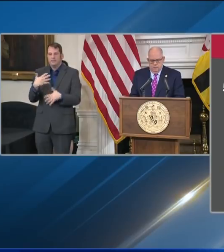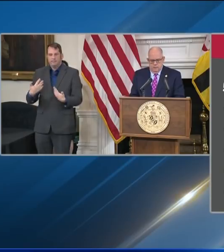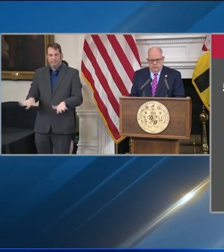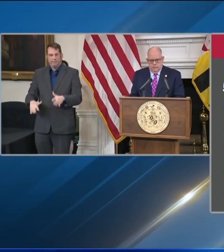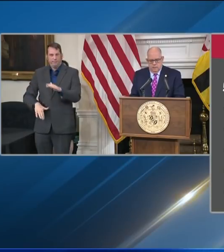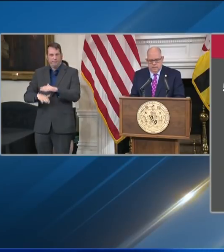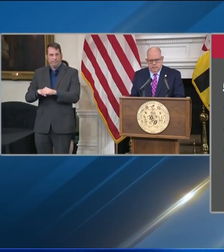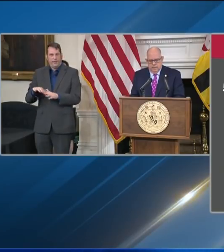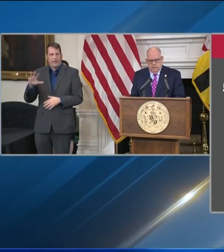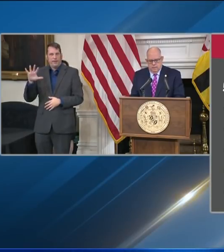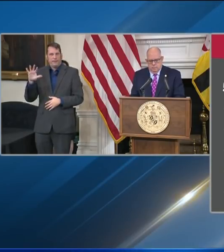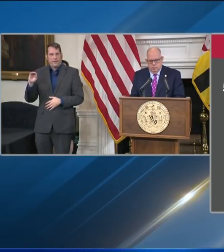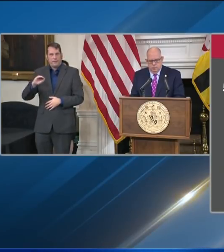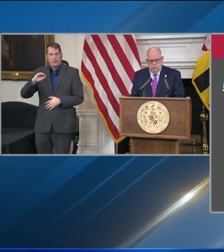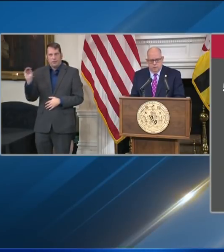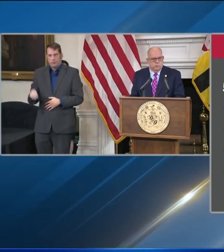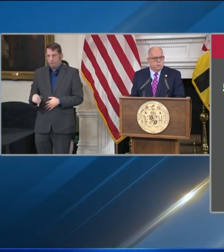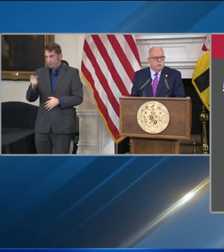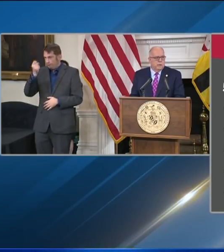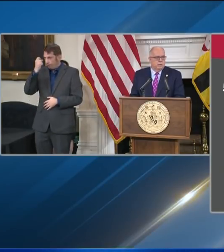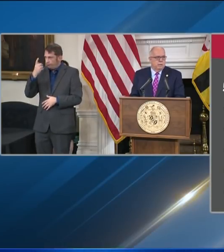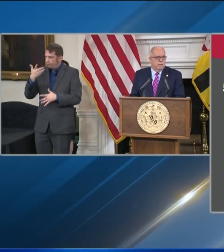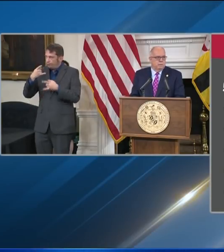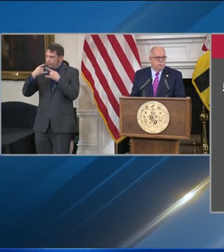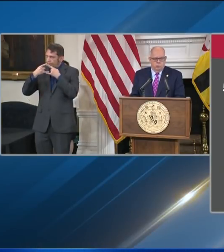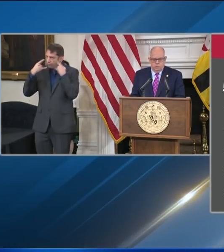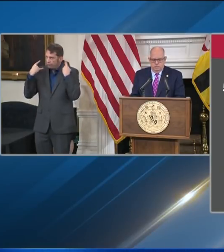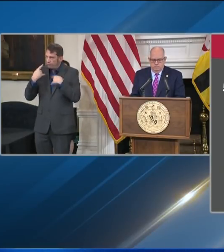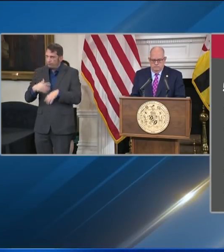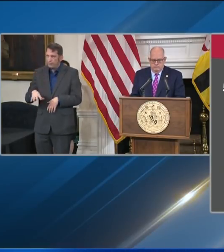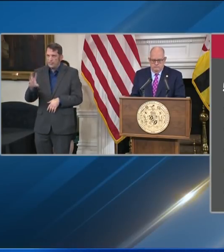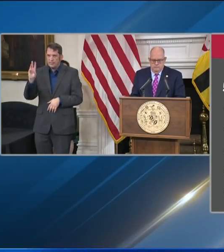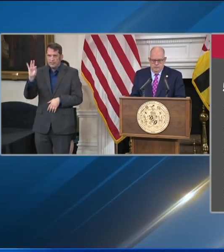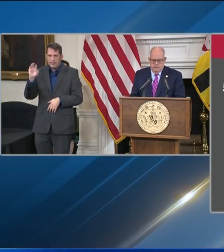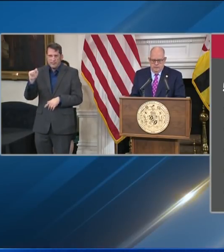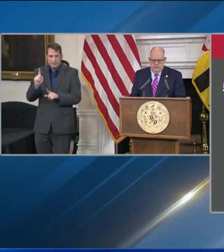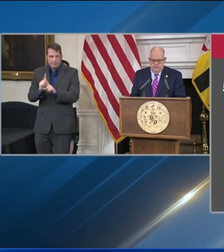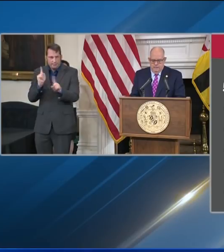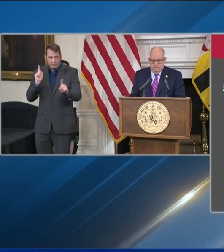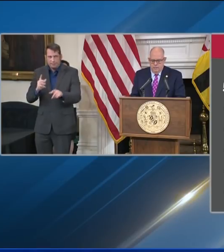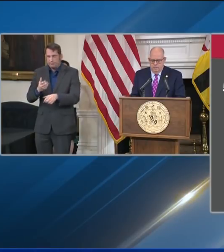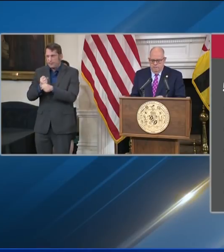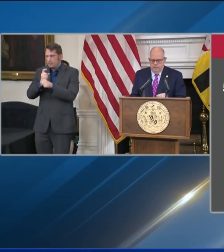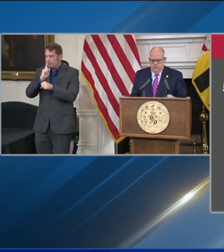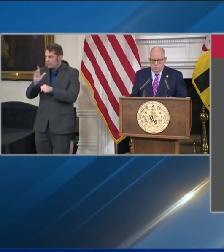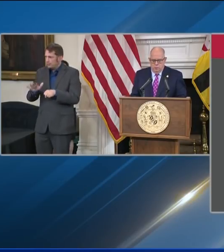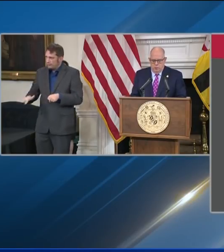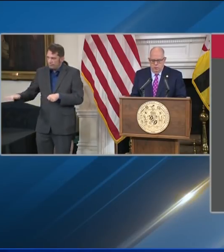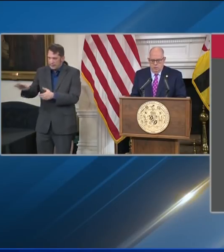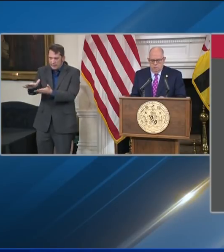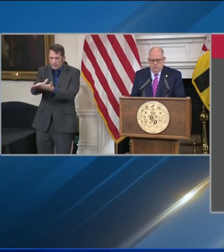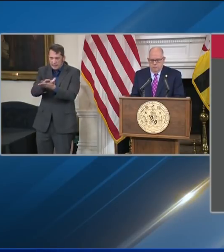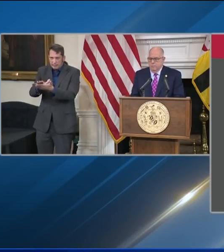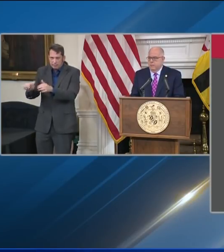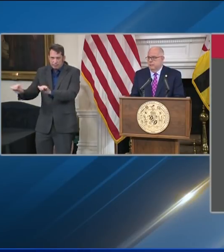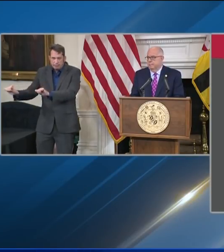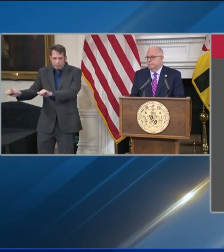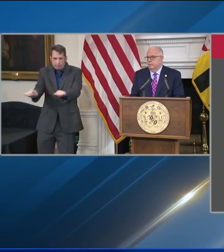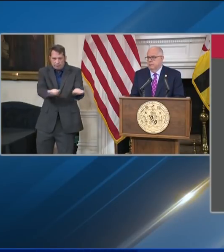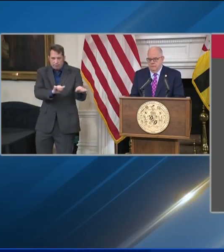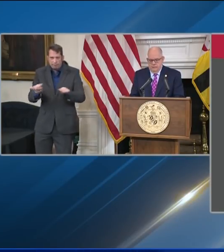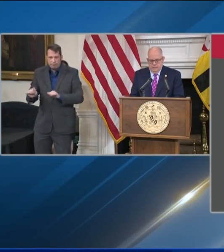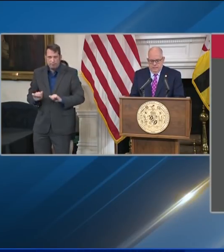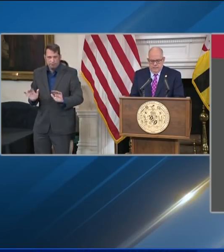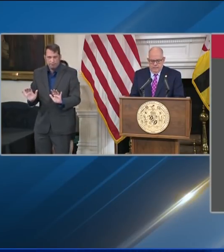AND SOCIAL AND FRATERNAL CLUBS WITH MANDATORY MASKING DISTANCING AND SANITATION PROTOCOLS REQUIRED AND ENFORCED.